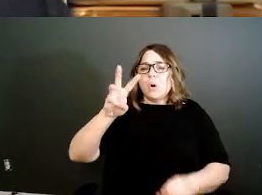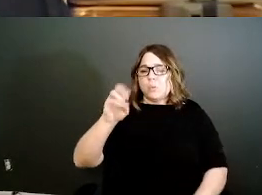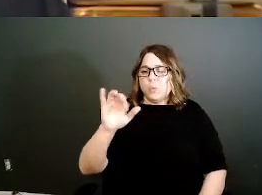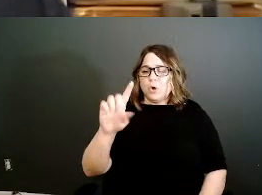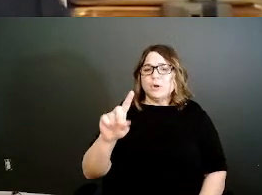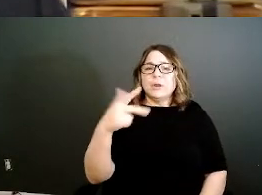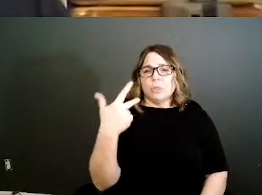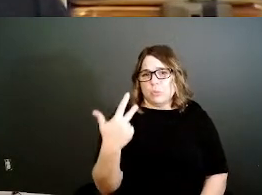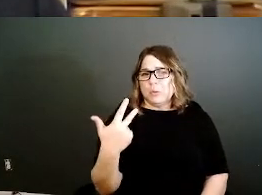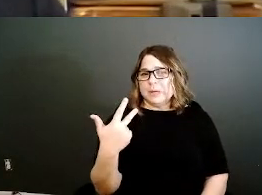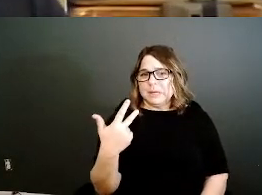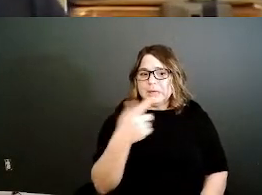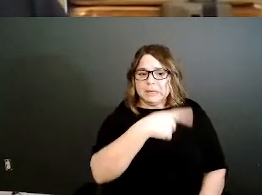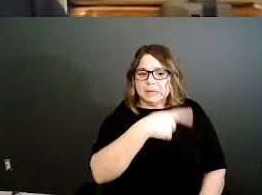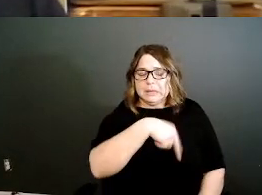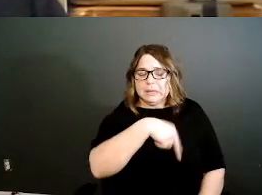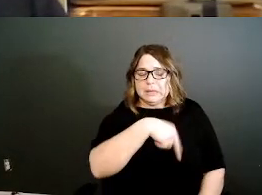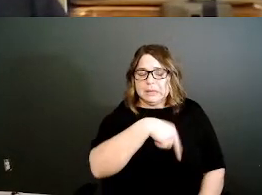AND I'M GOING TO VOTE FOR THIS BUDGET AND, YOU KNOW, I